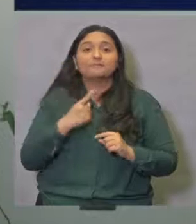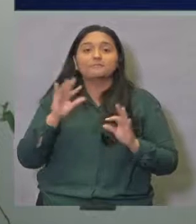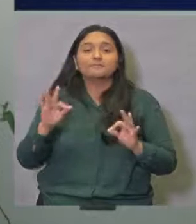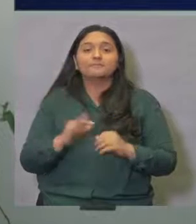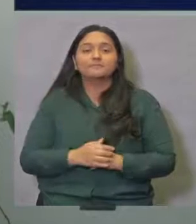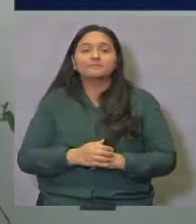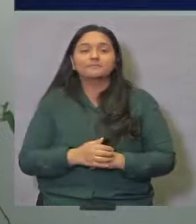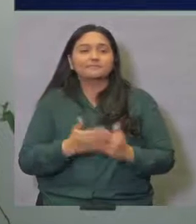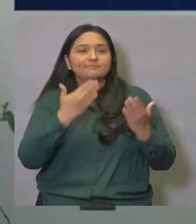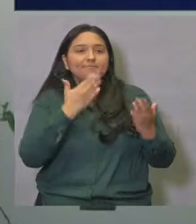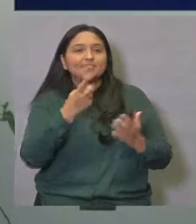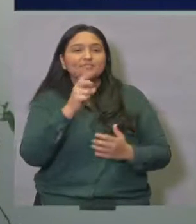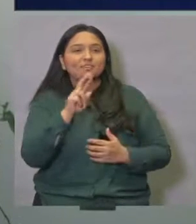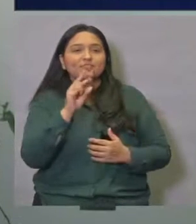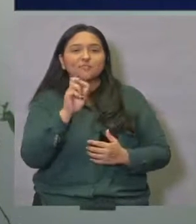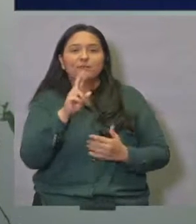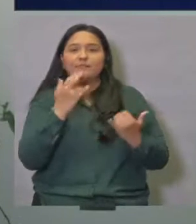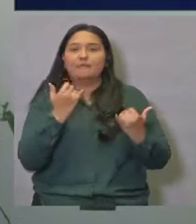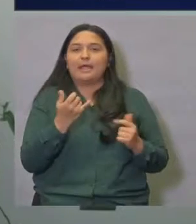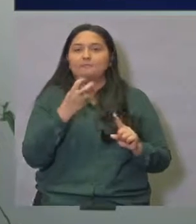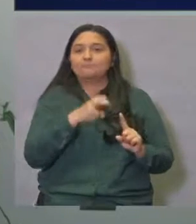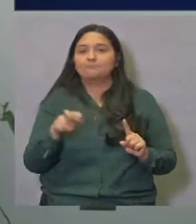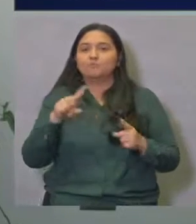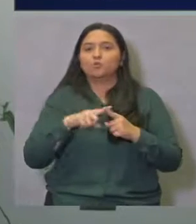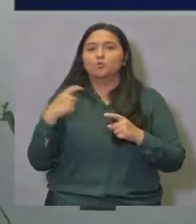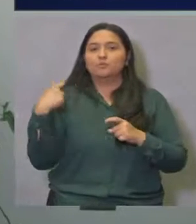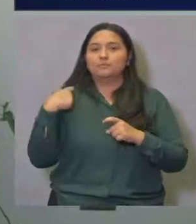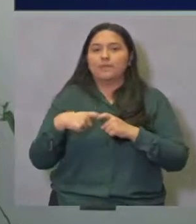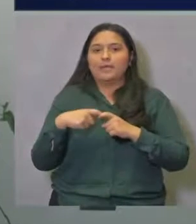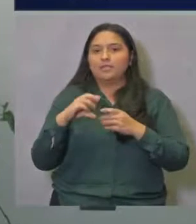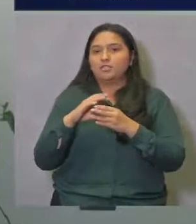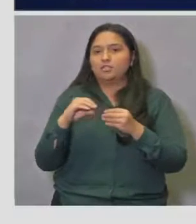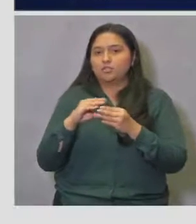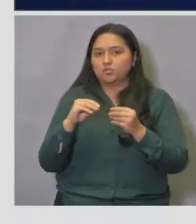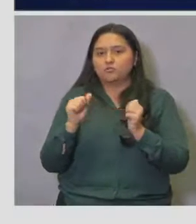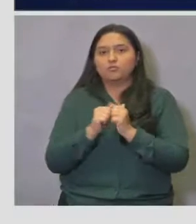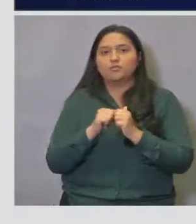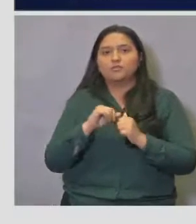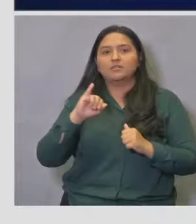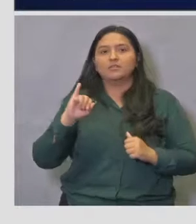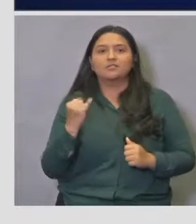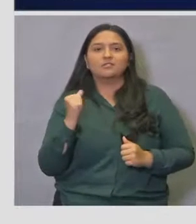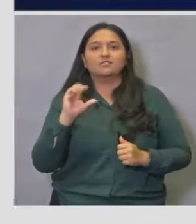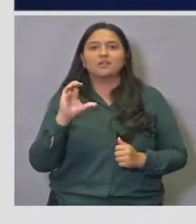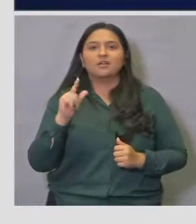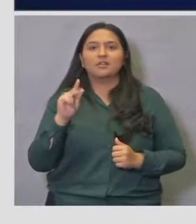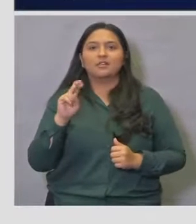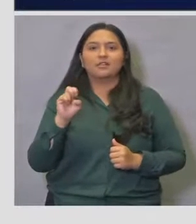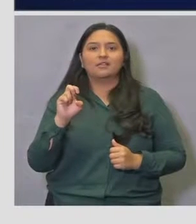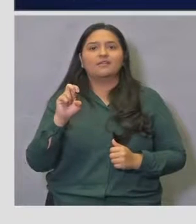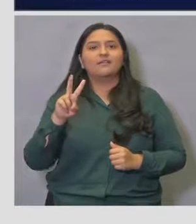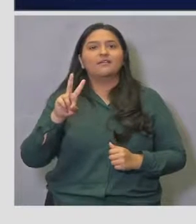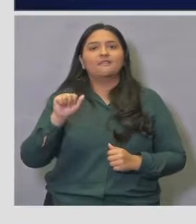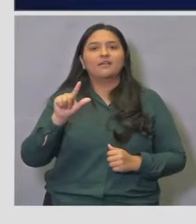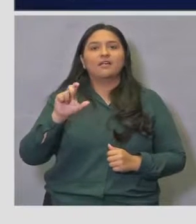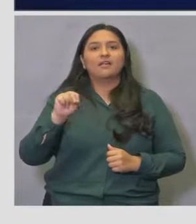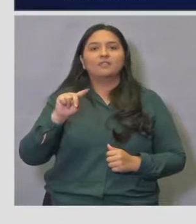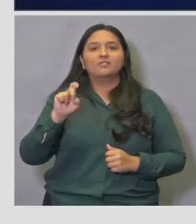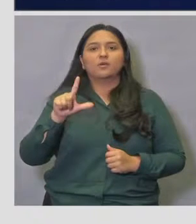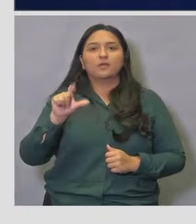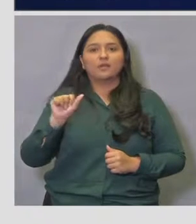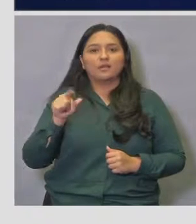OF OUR VACCINES.